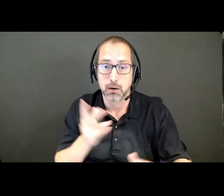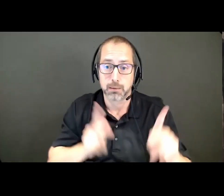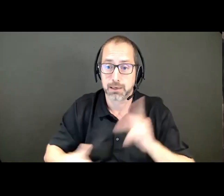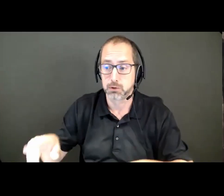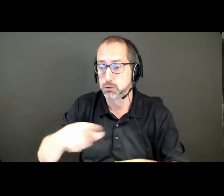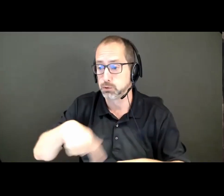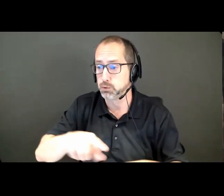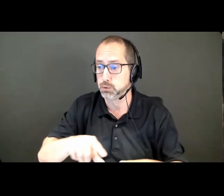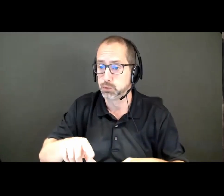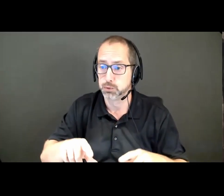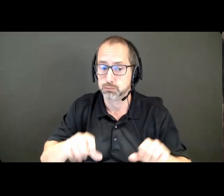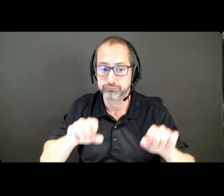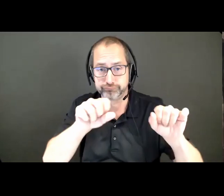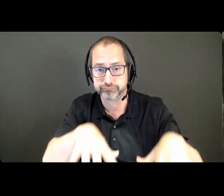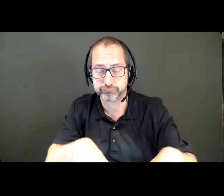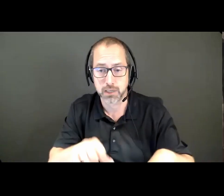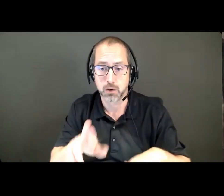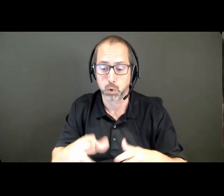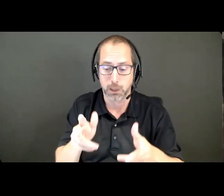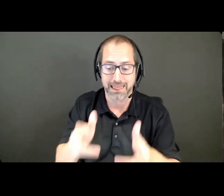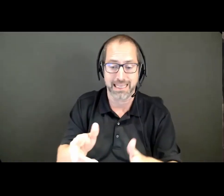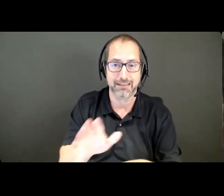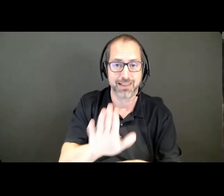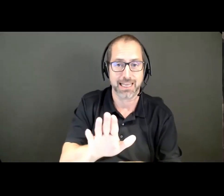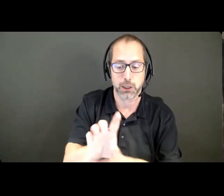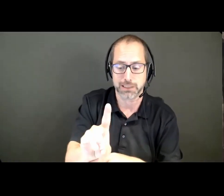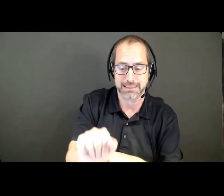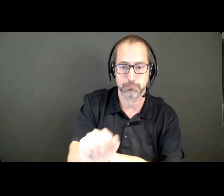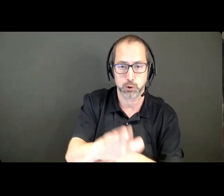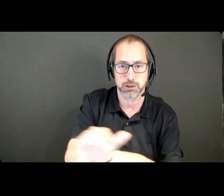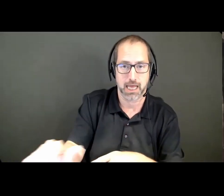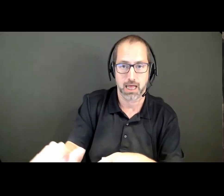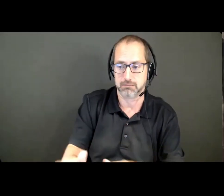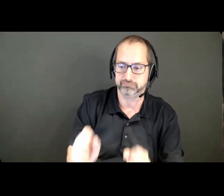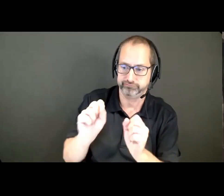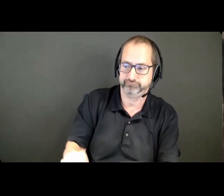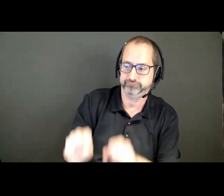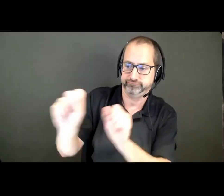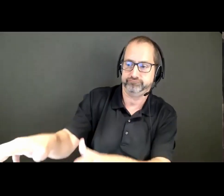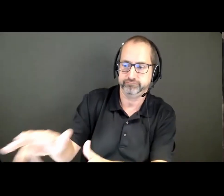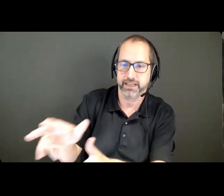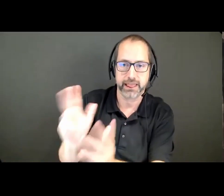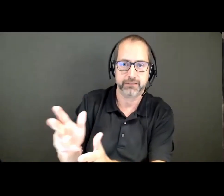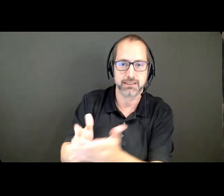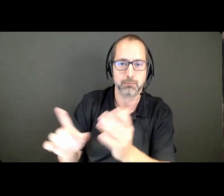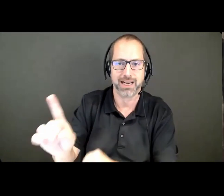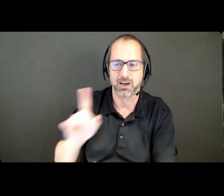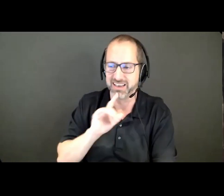or leaving their disabled child somewhere, or putting them in a dehumanizing situation.